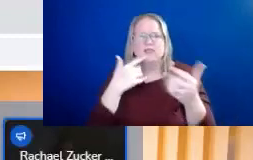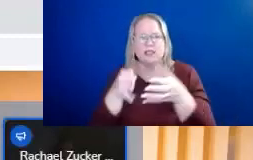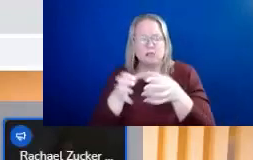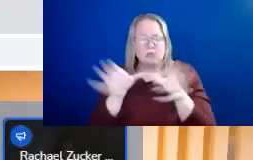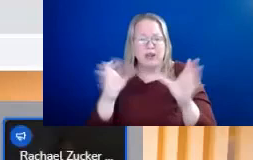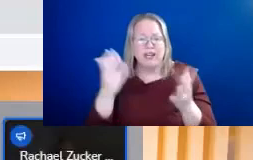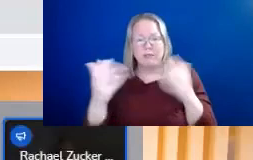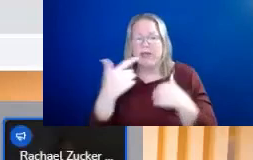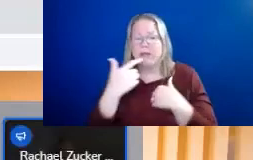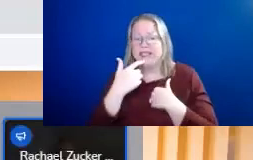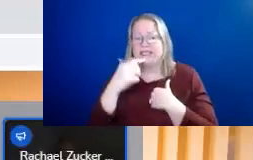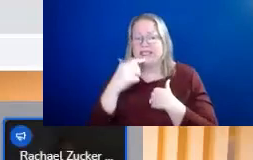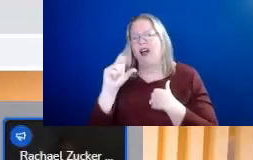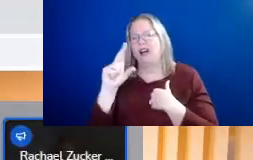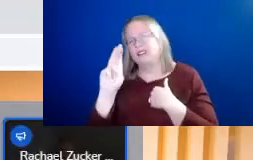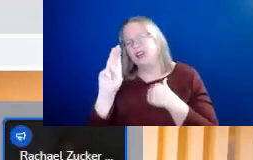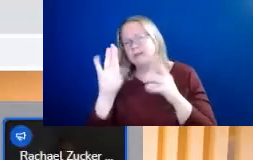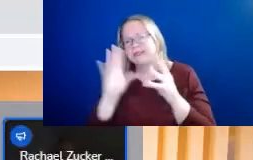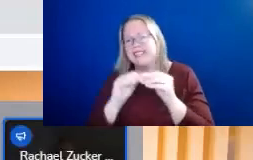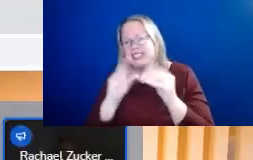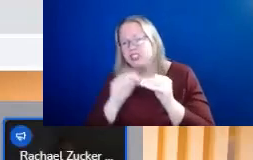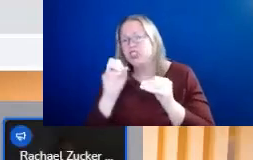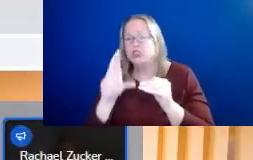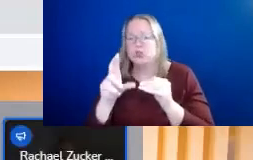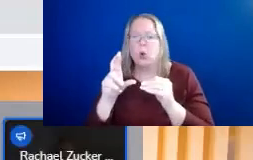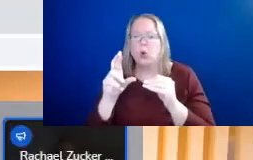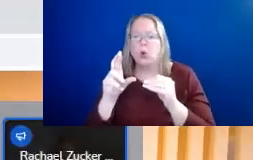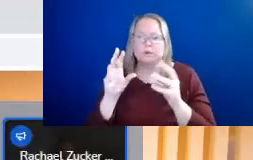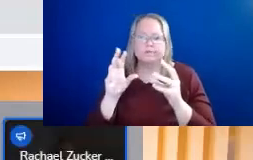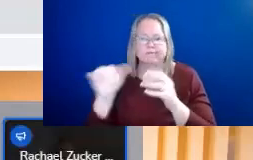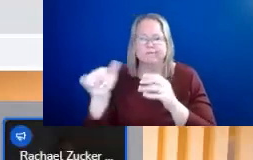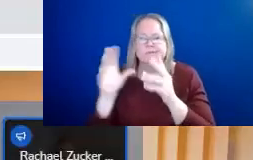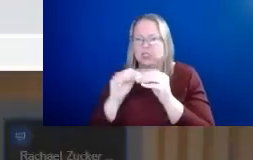12:28:45 like sub sessions , for the actual live event